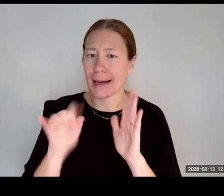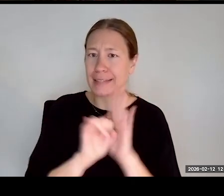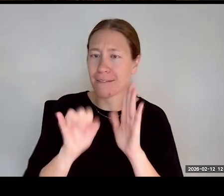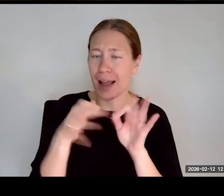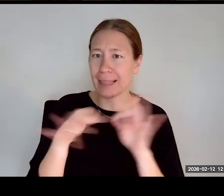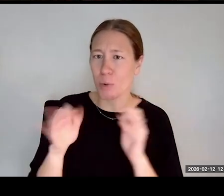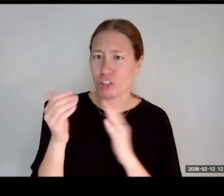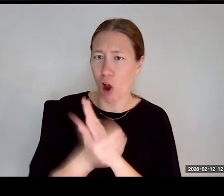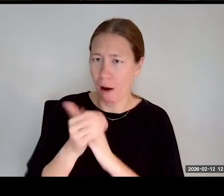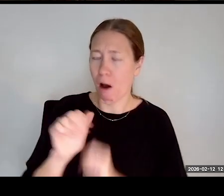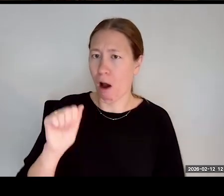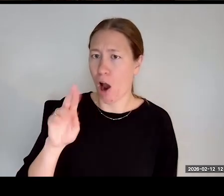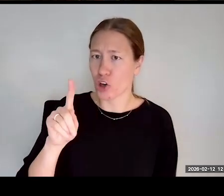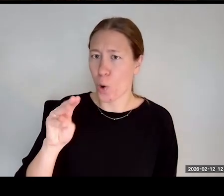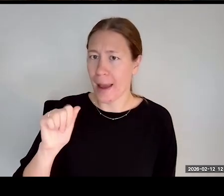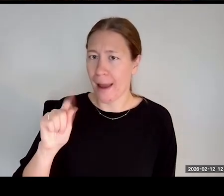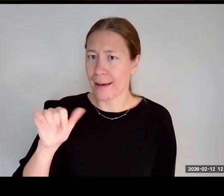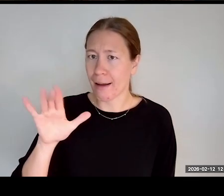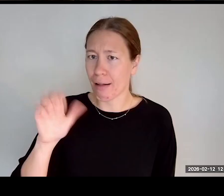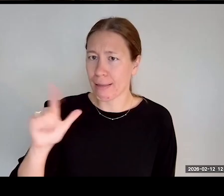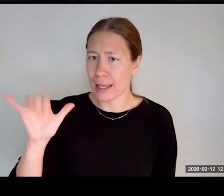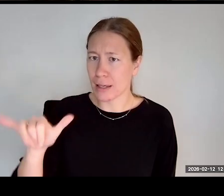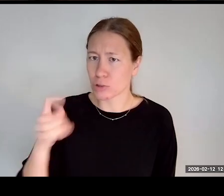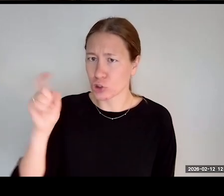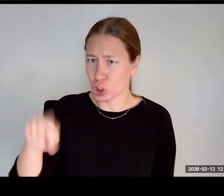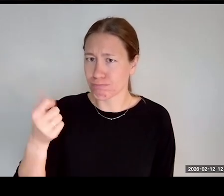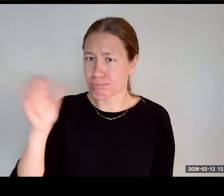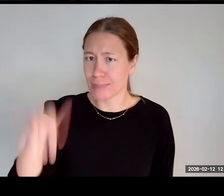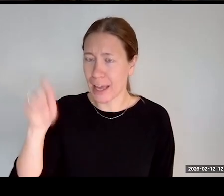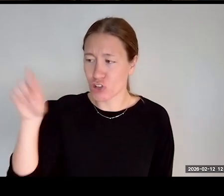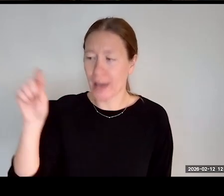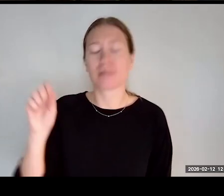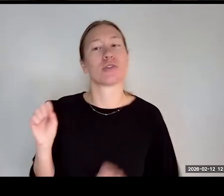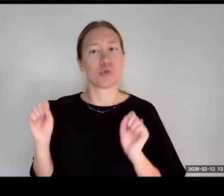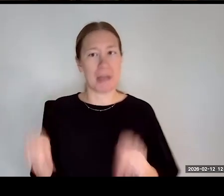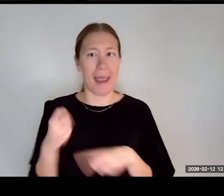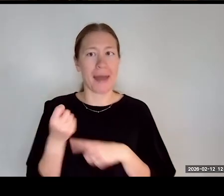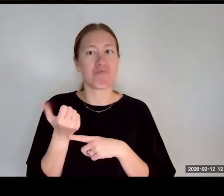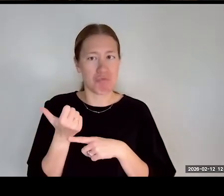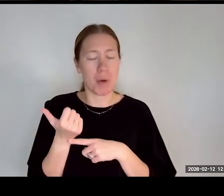So yes, you can uncheck that if you are going in and defining it. That's effectively there for people